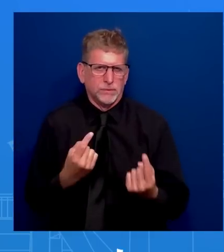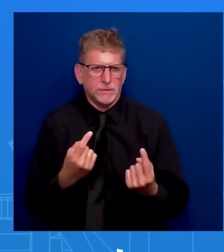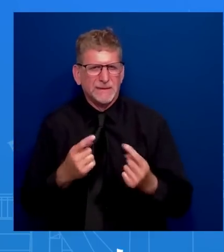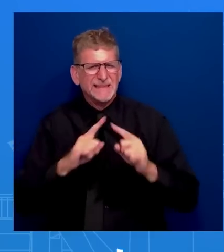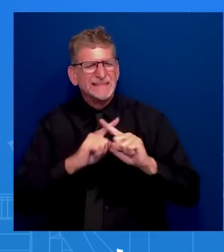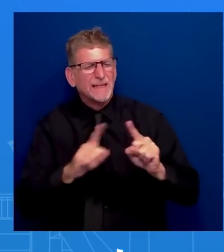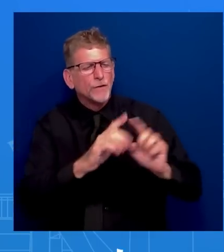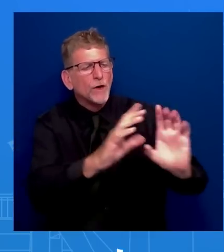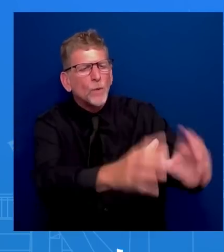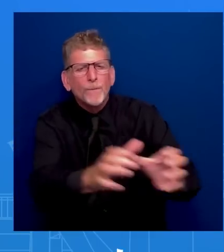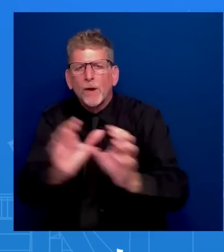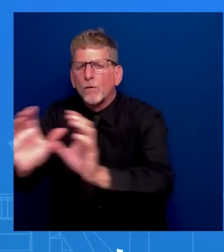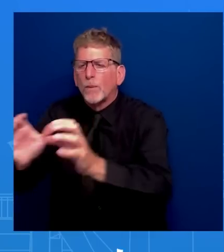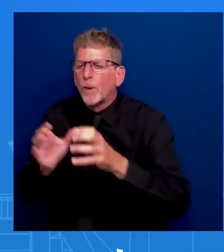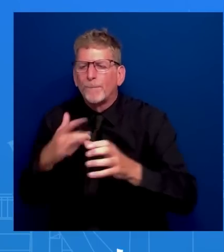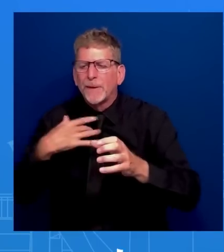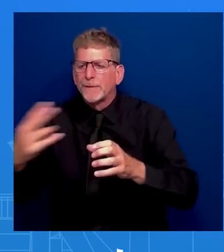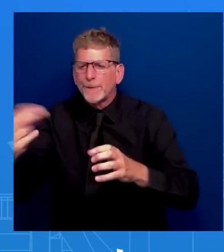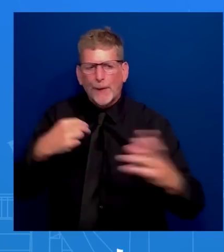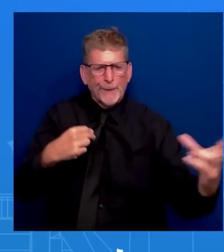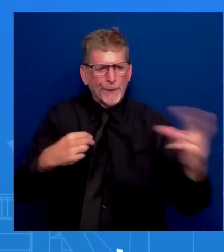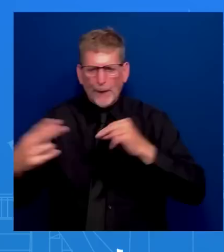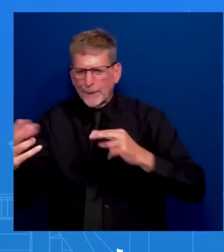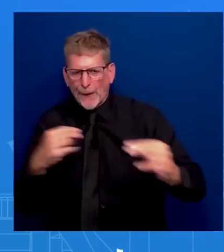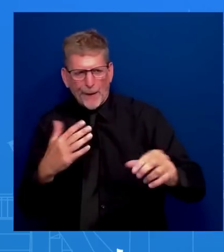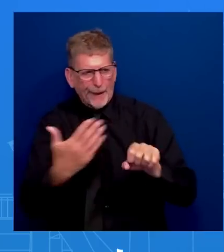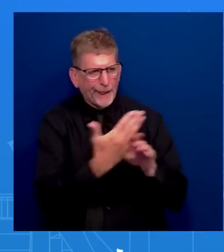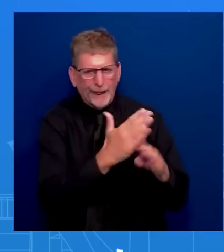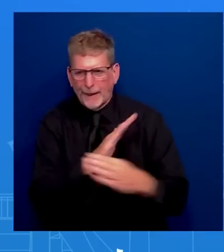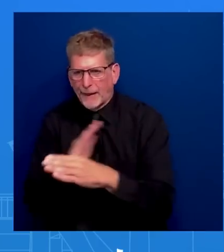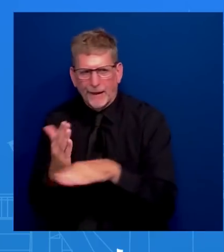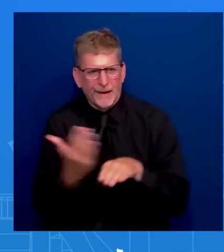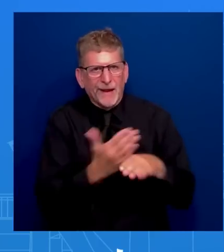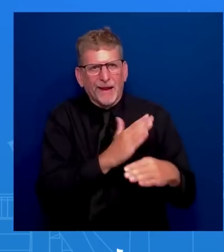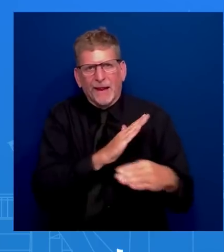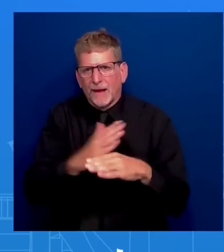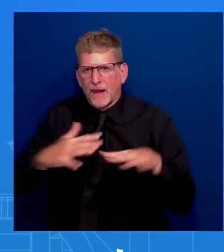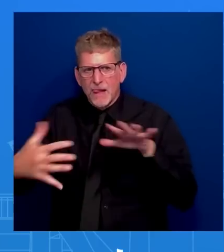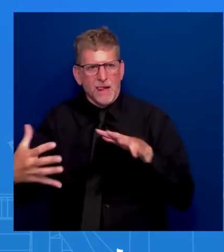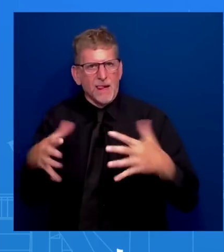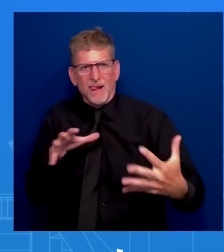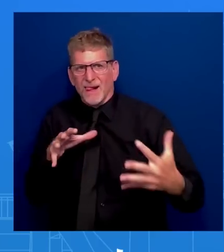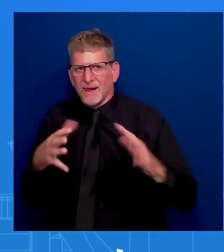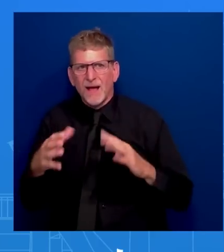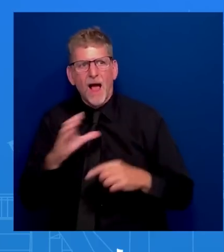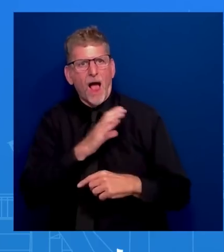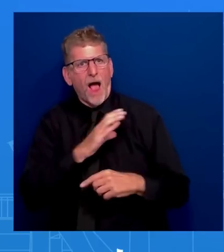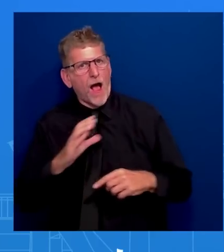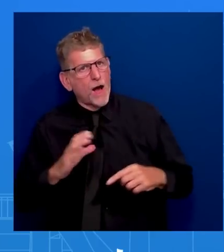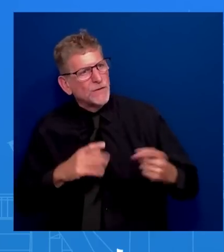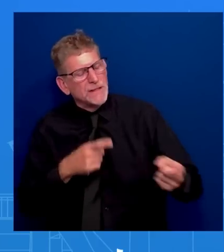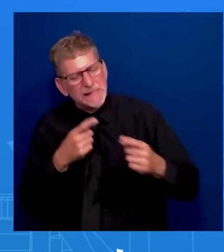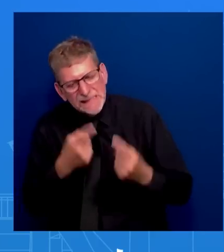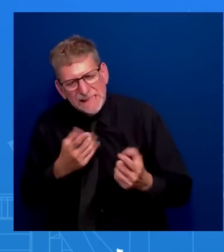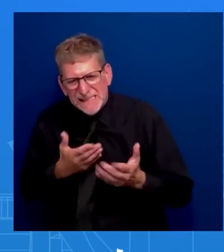have [not] allowed congressional members to work really hard and pass bills to lower those costs for American people.